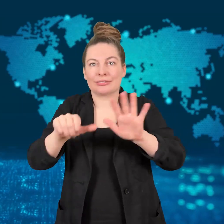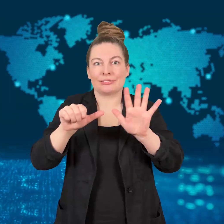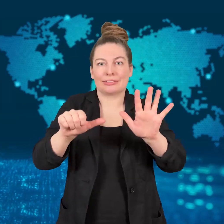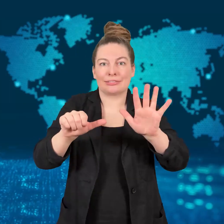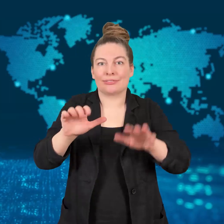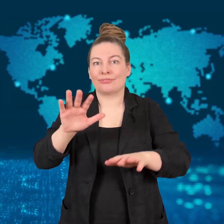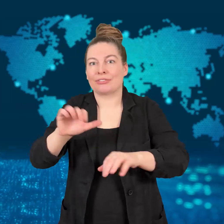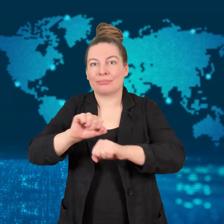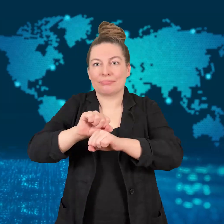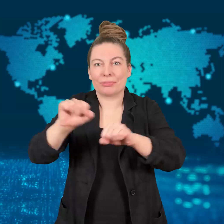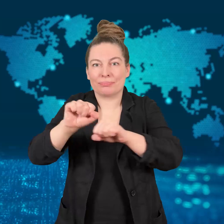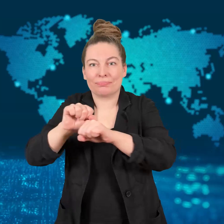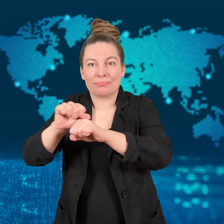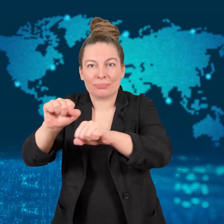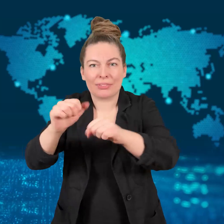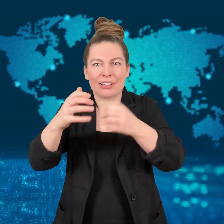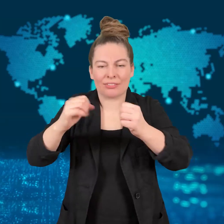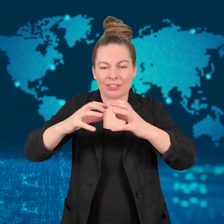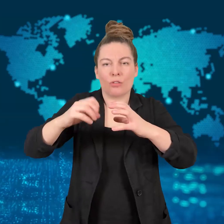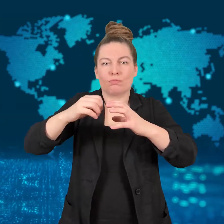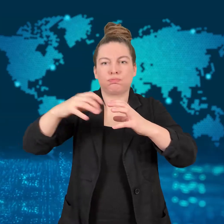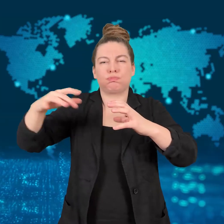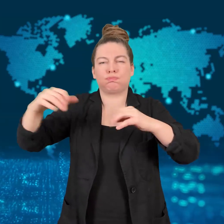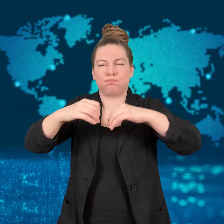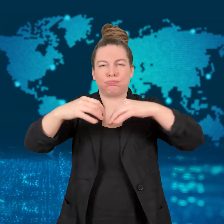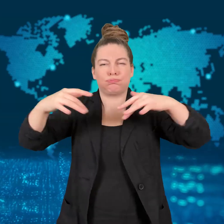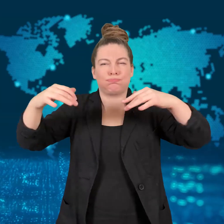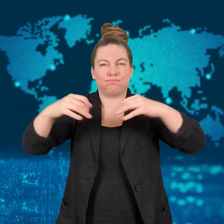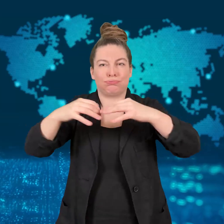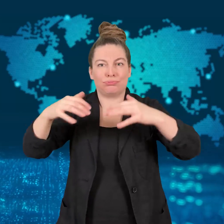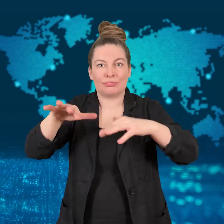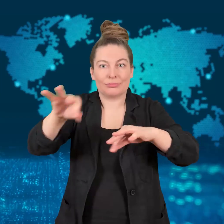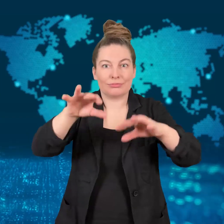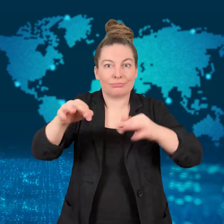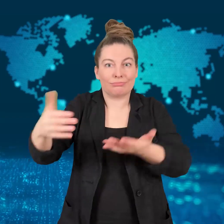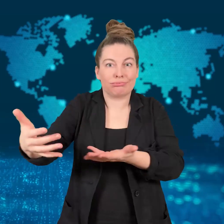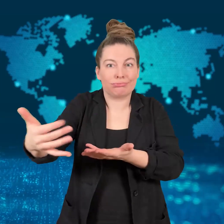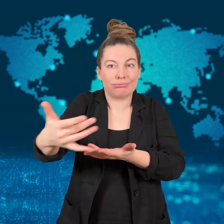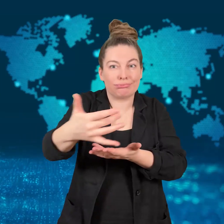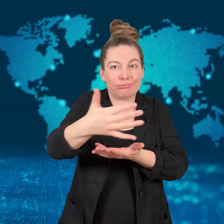The bombs were described as 4.5-kilogram practice bombs.